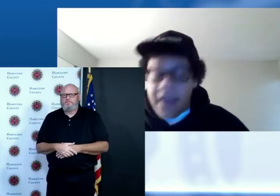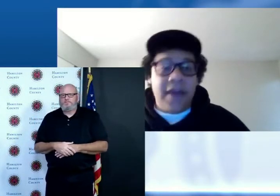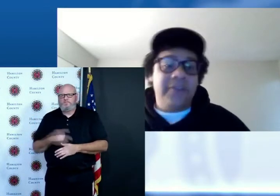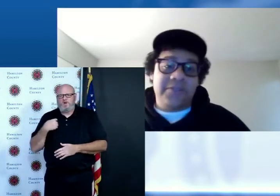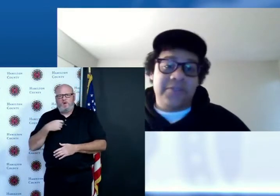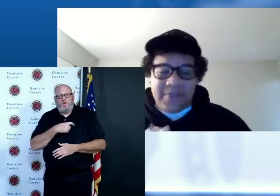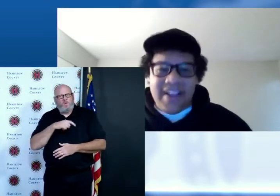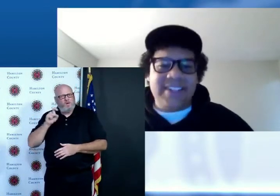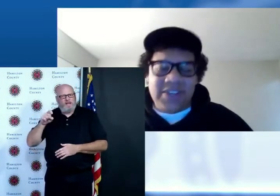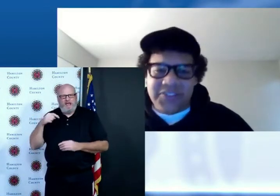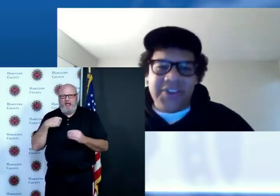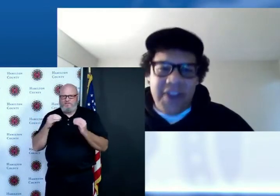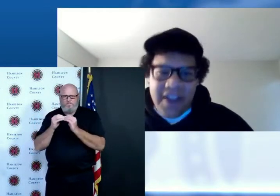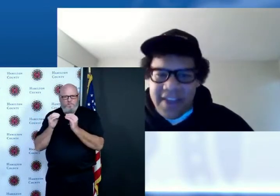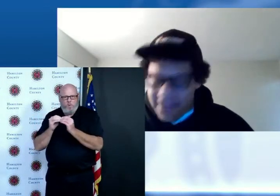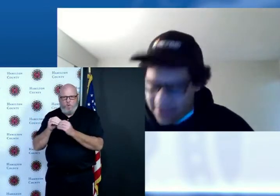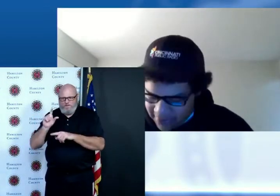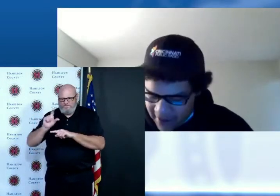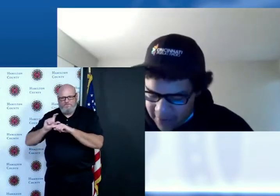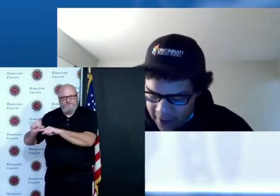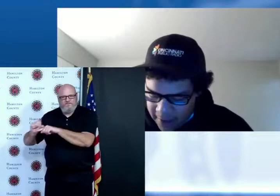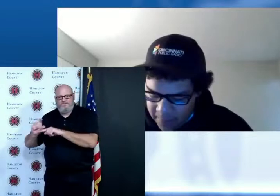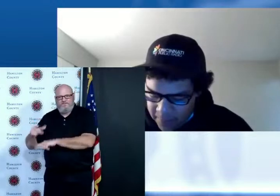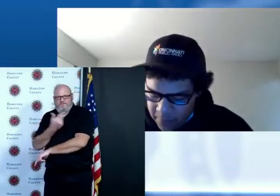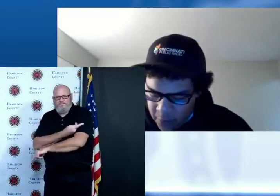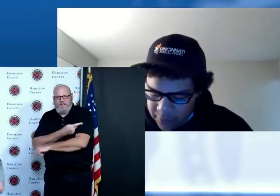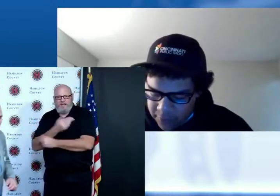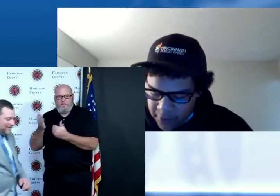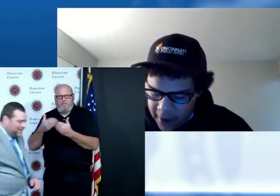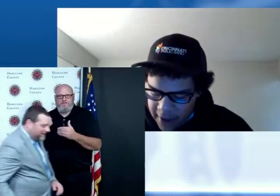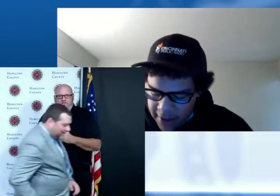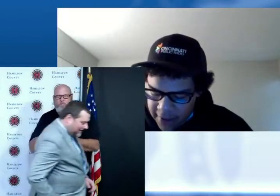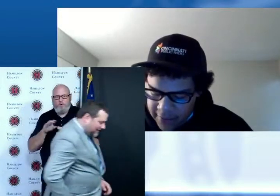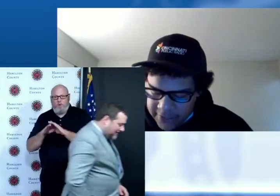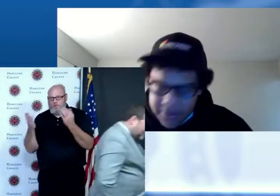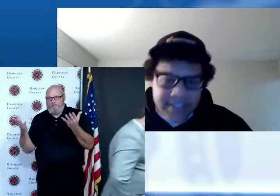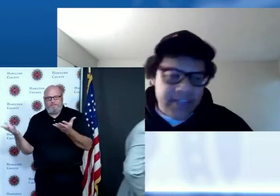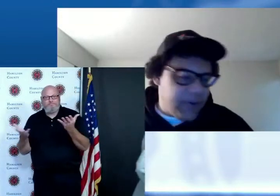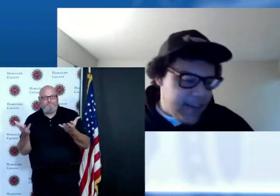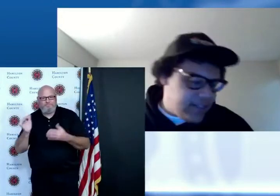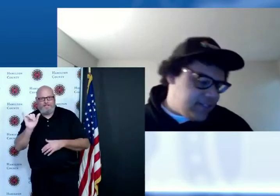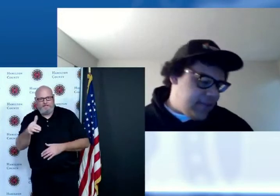that was that was my last question for you Greg thank you one for Vice President Reece